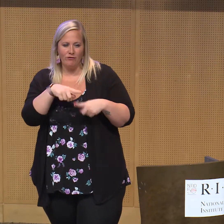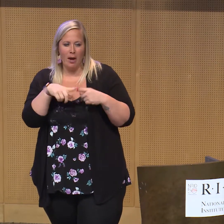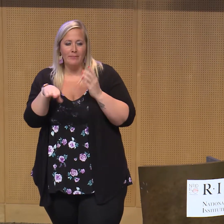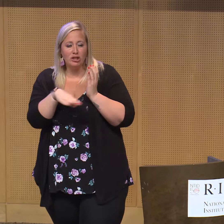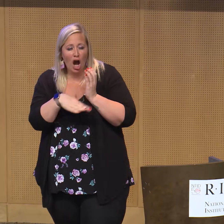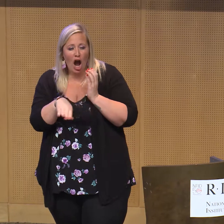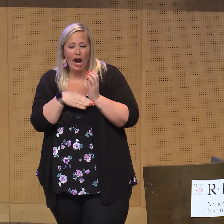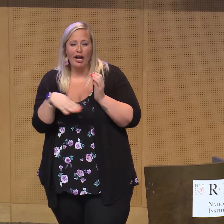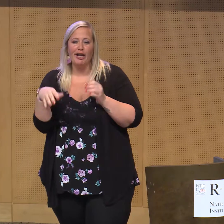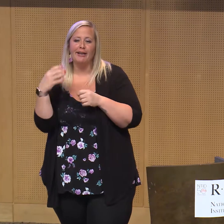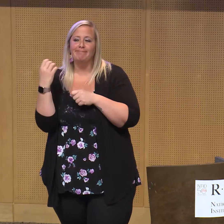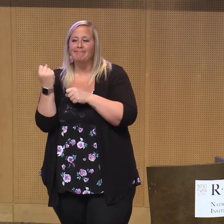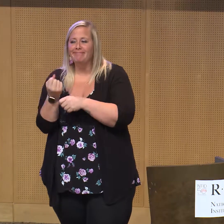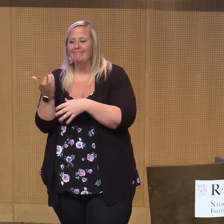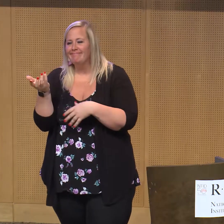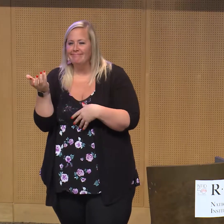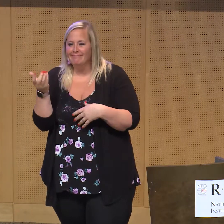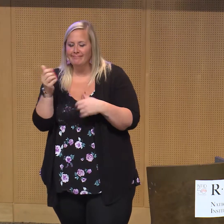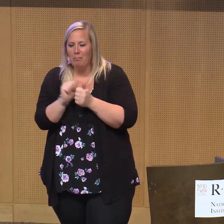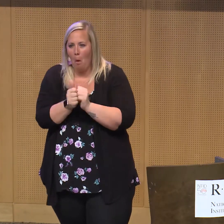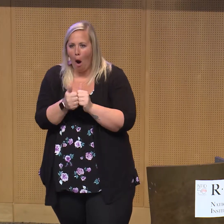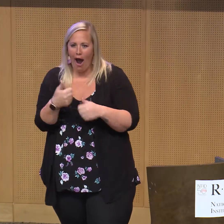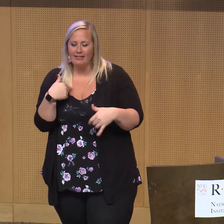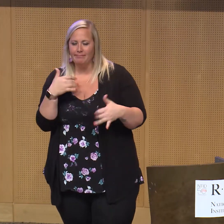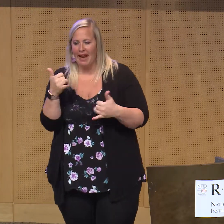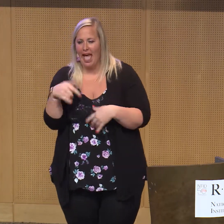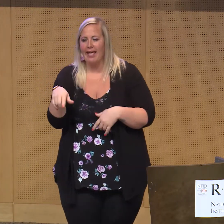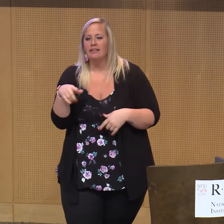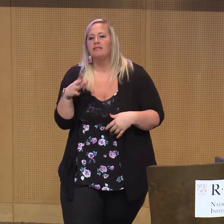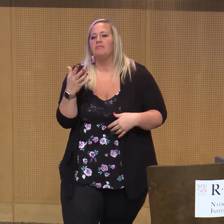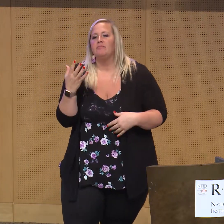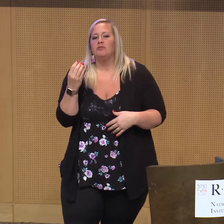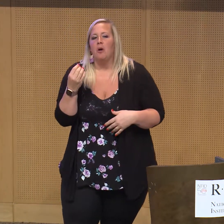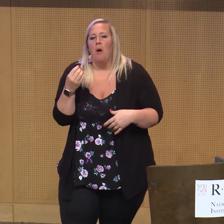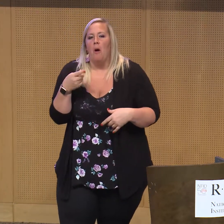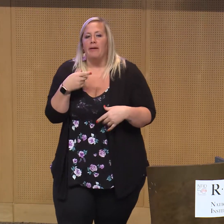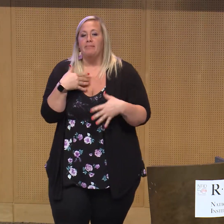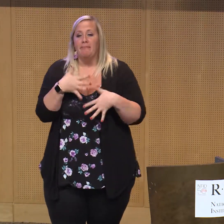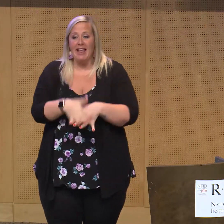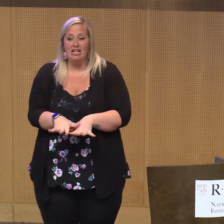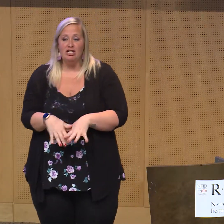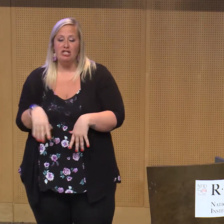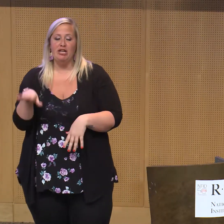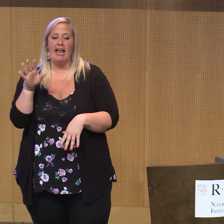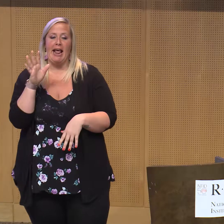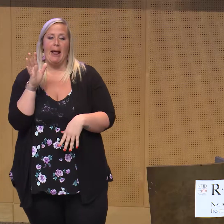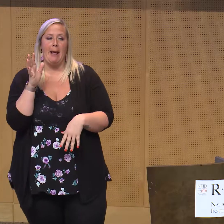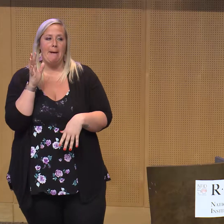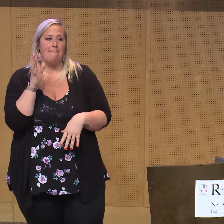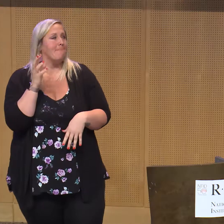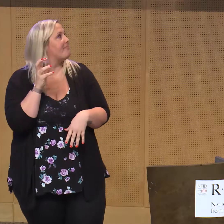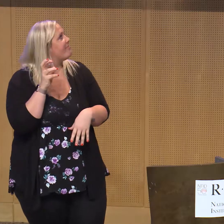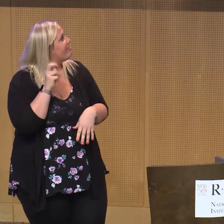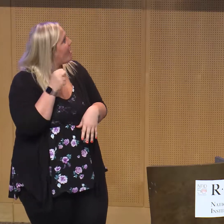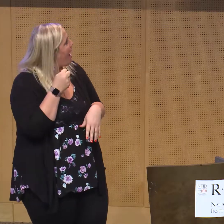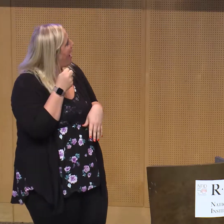and I already knew some of my friends there. They were hearing. We played soccer together and sports and whatnot, so I had some friends already,